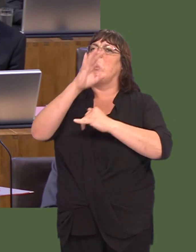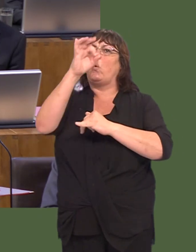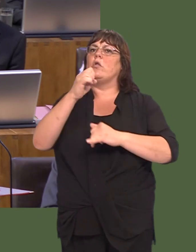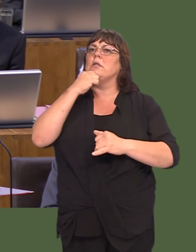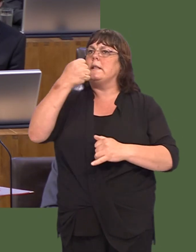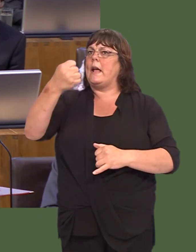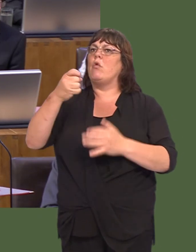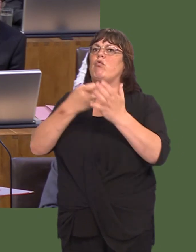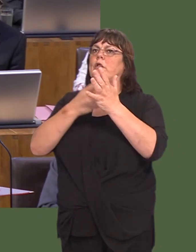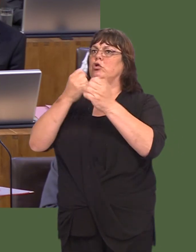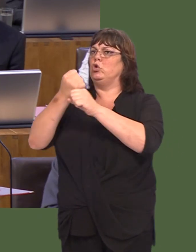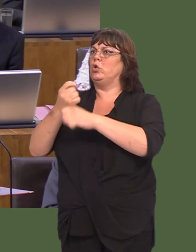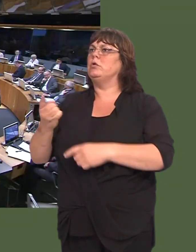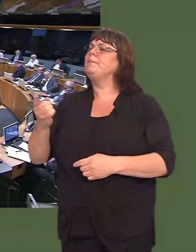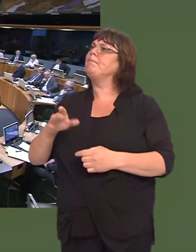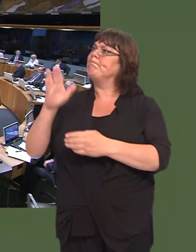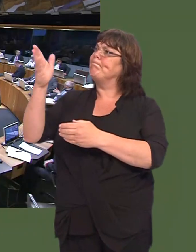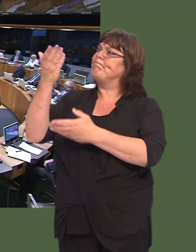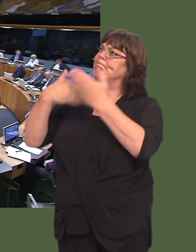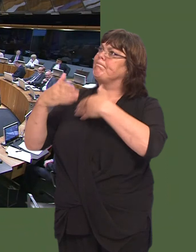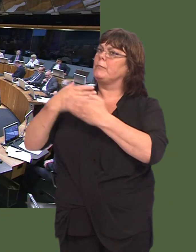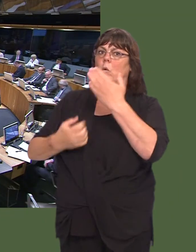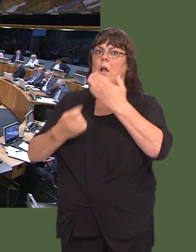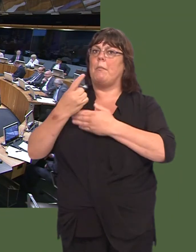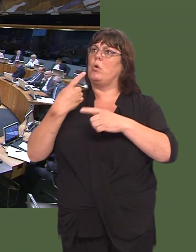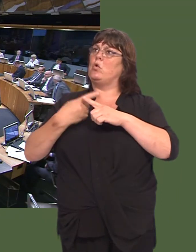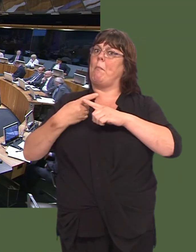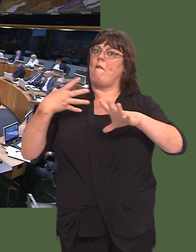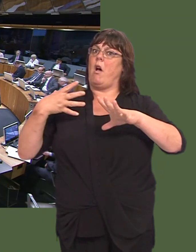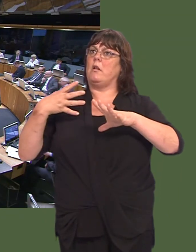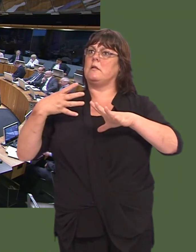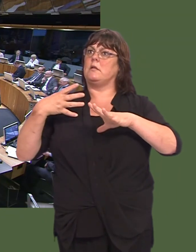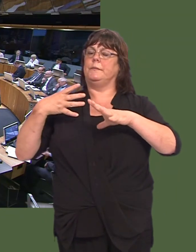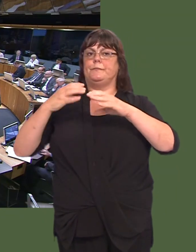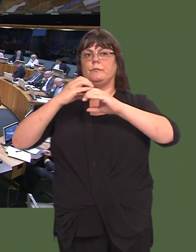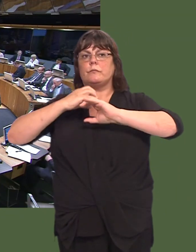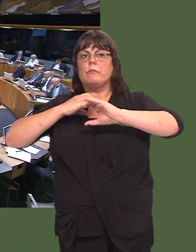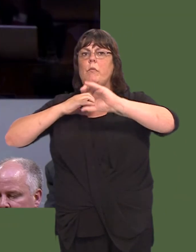A wnaiff y Prif Weinidog ddatganiad am gyflwyno rhaglen Cyflymu Cymru yn Sir Drefaldwyn?